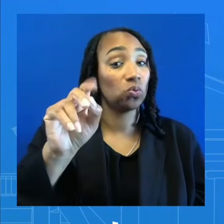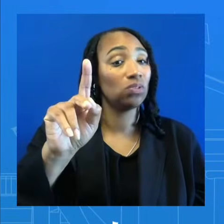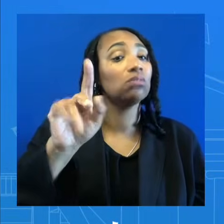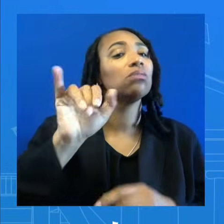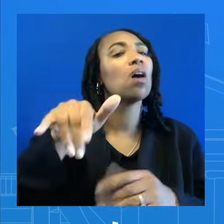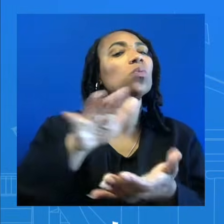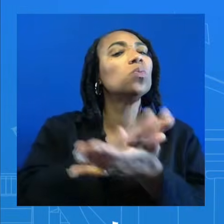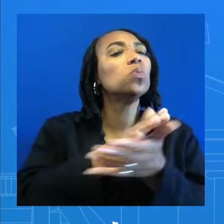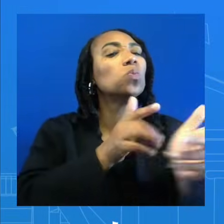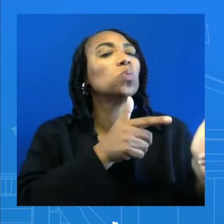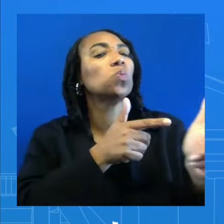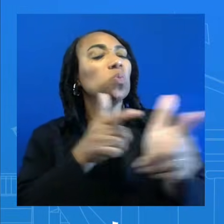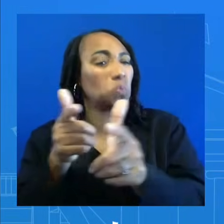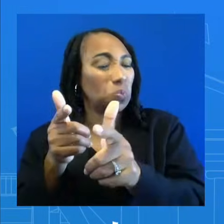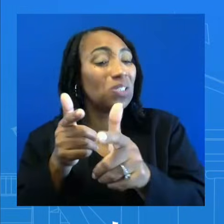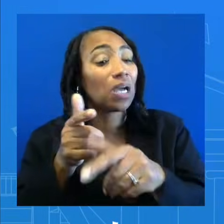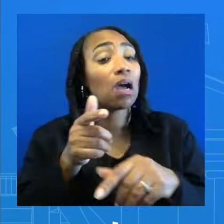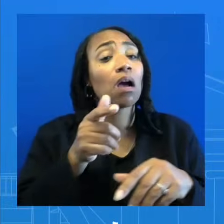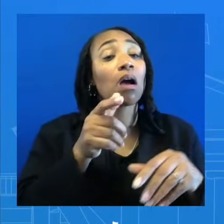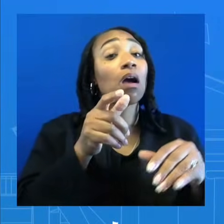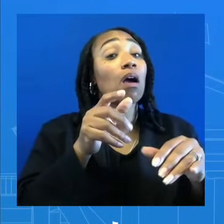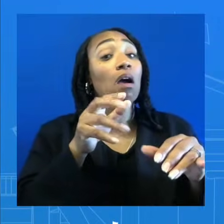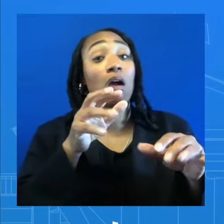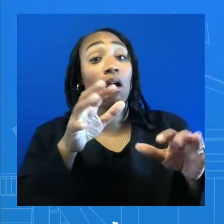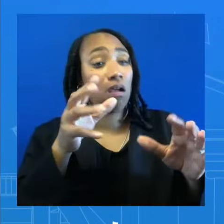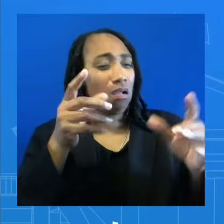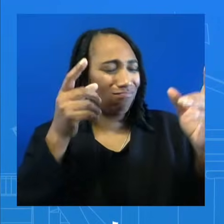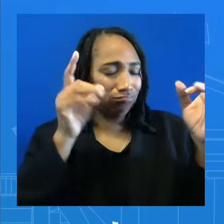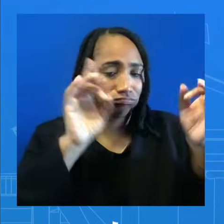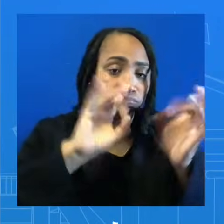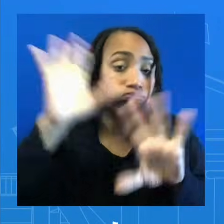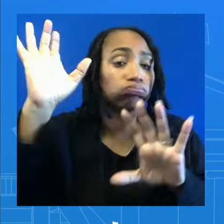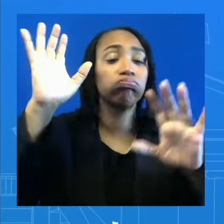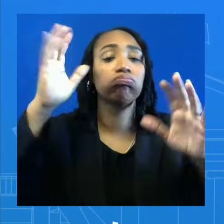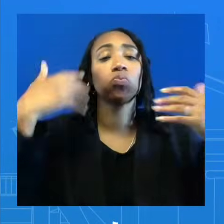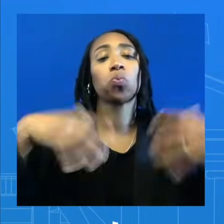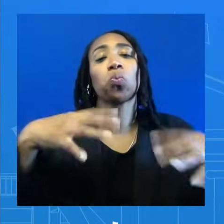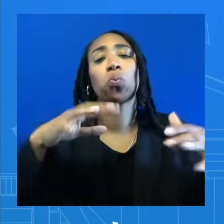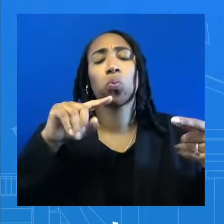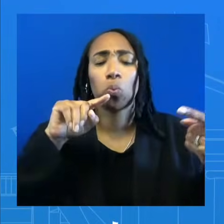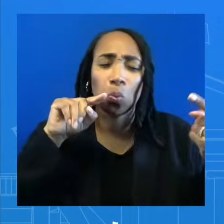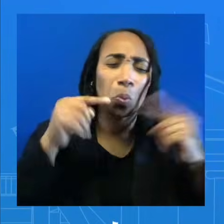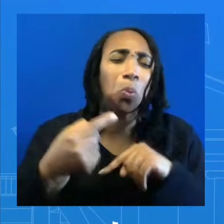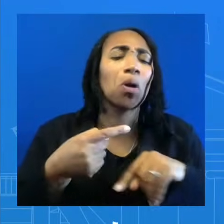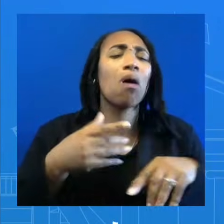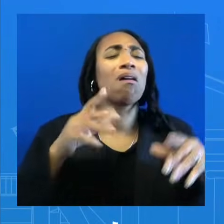like we saw on that day and -- you know, the president has always speak -- spoken out to it.